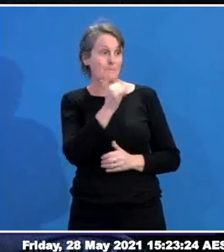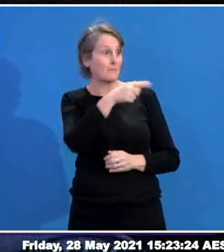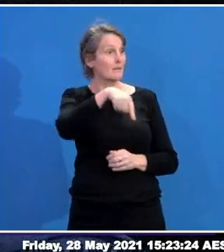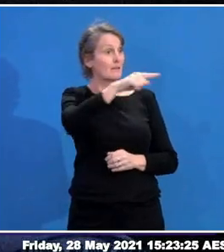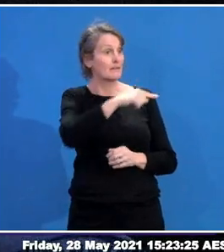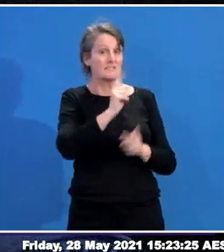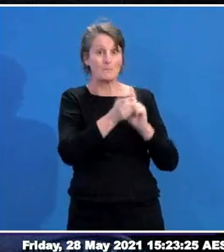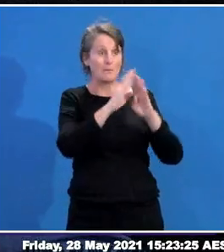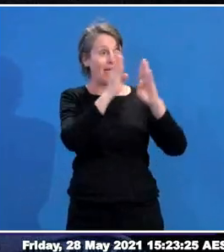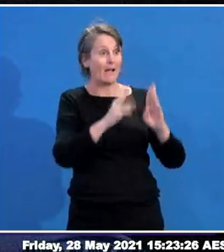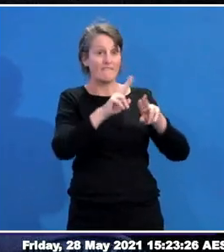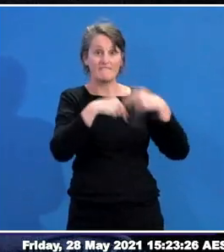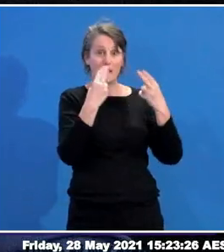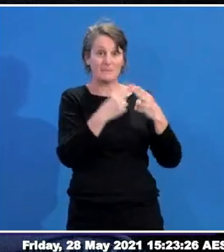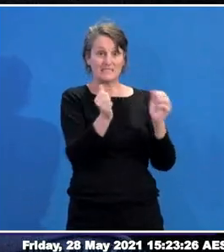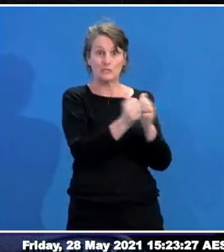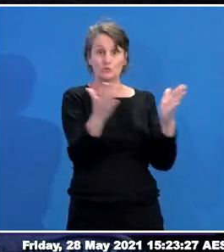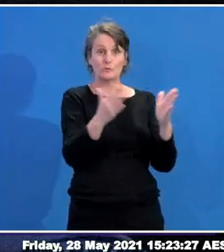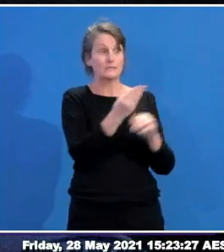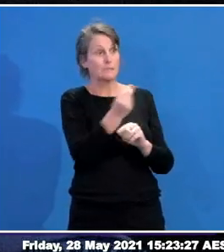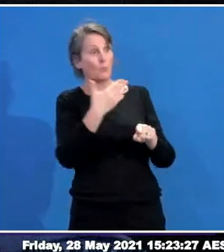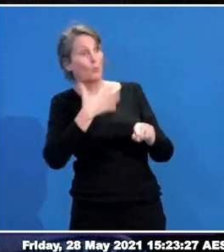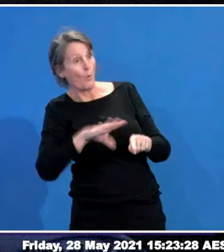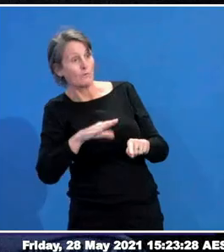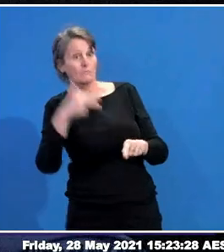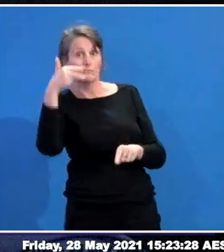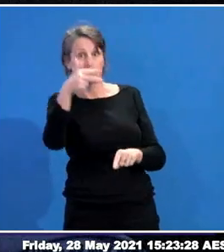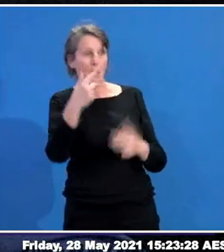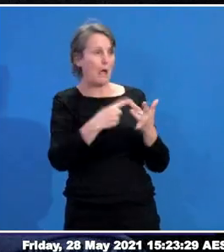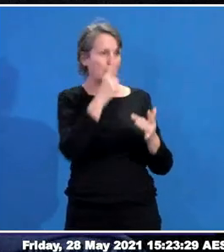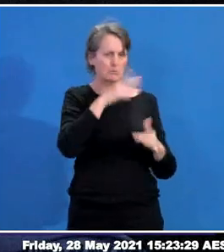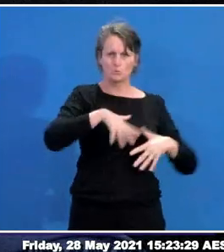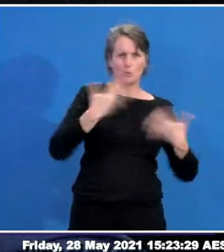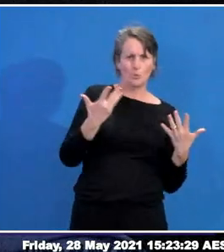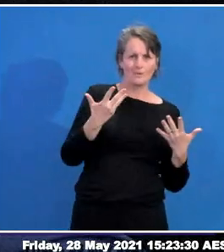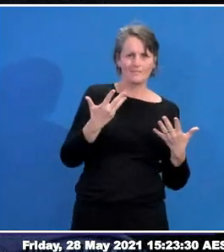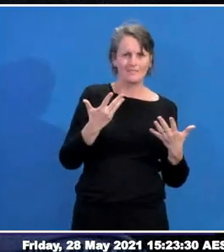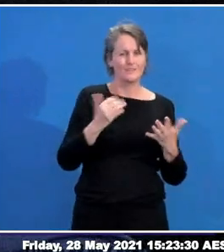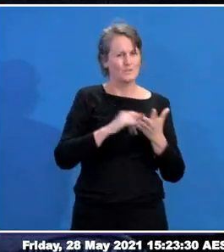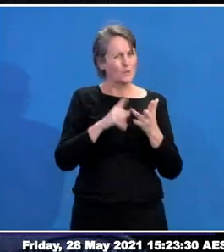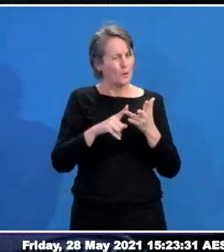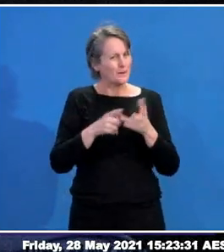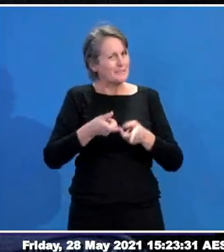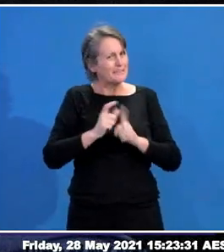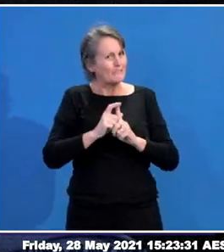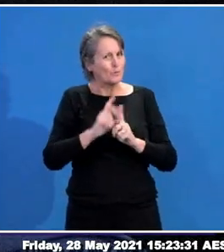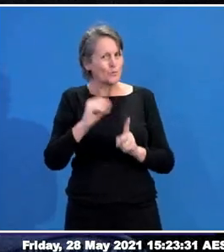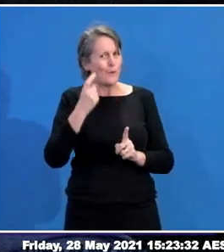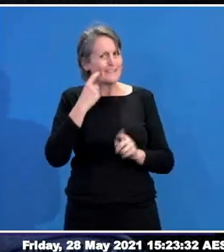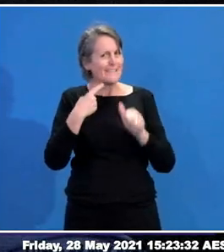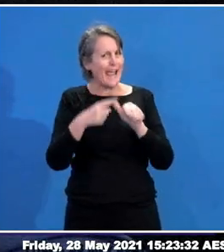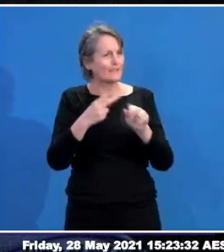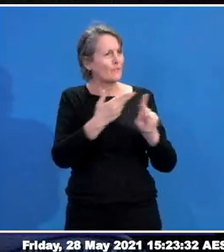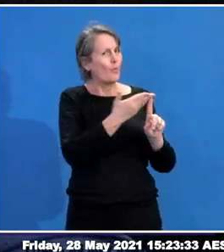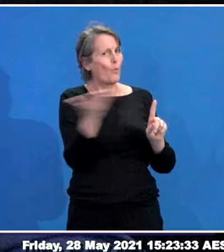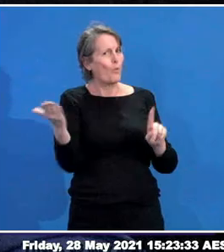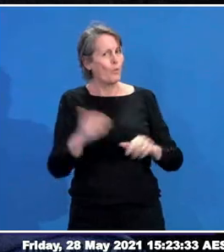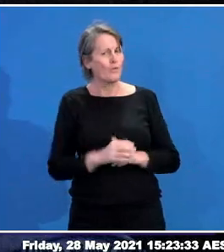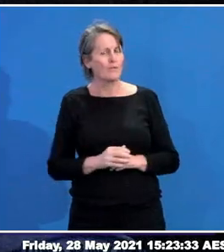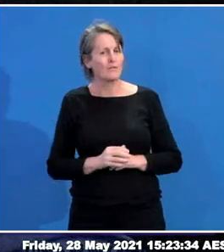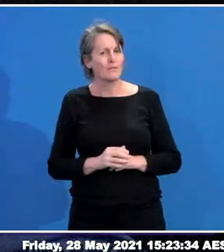So I do think there is genuine complexity in this issue but it needs, I guess,